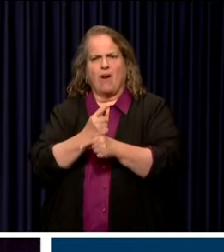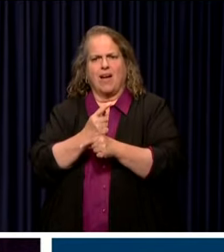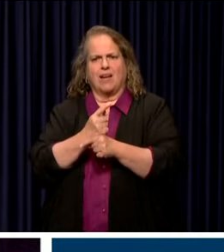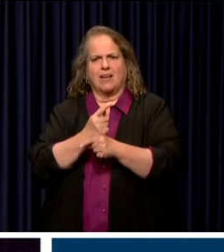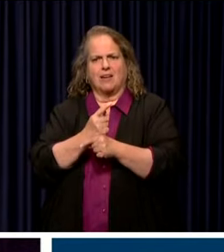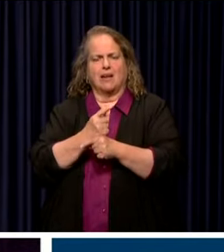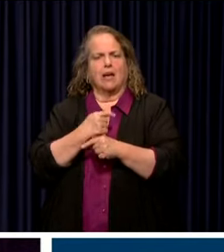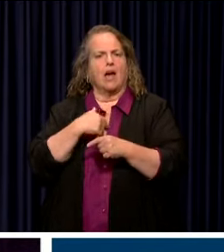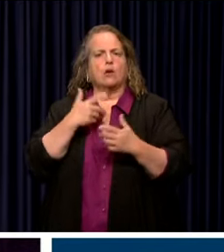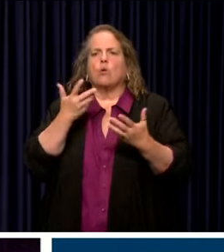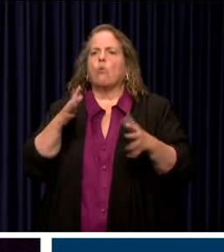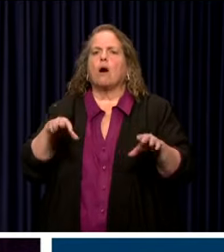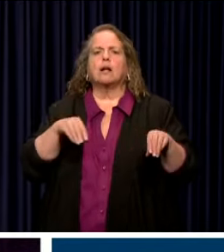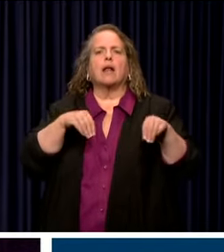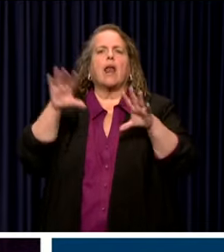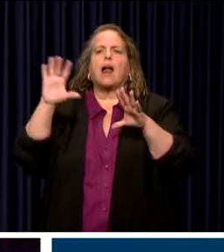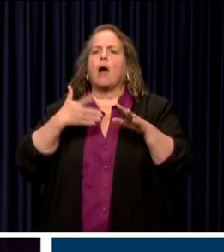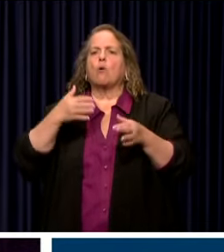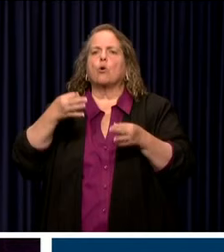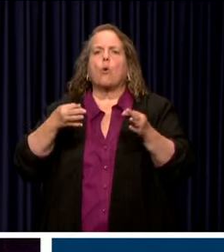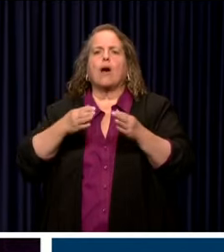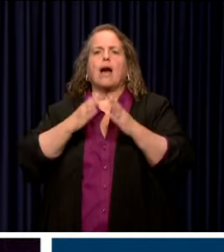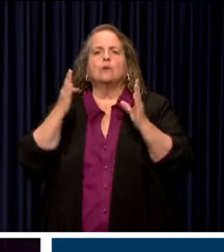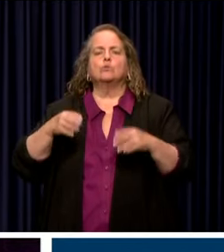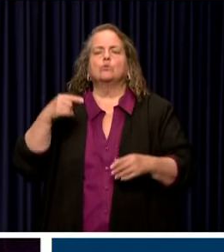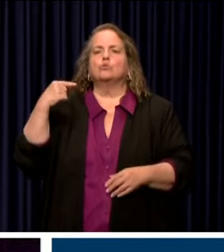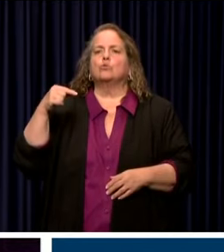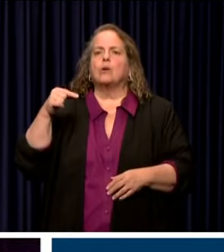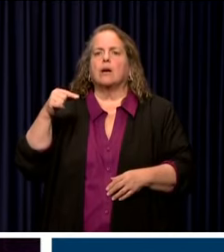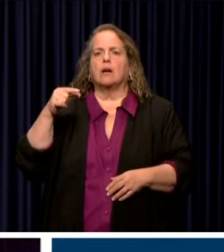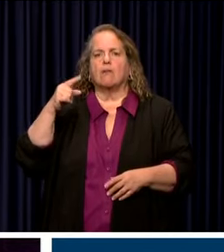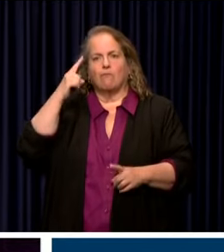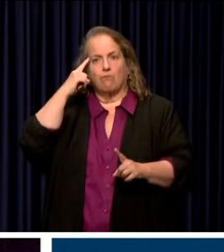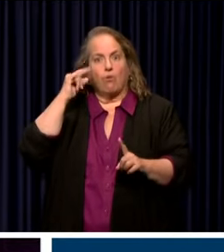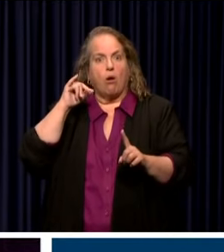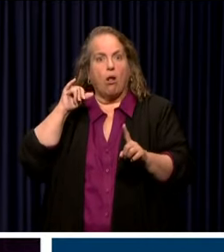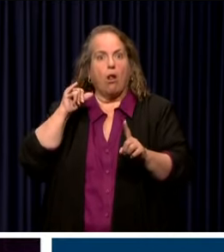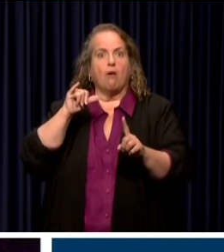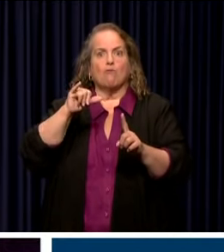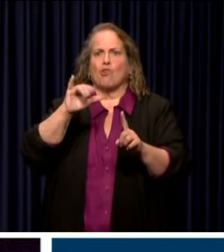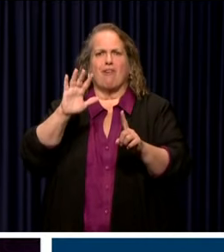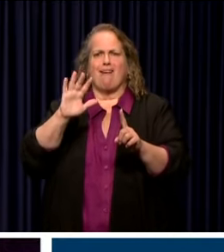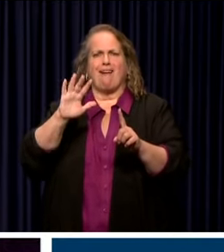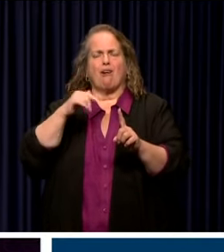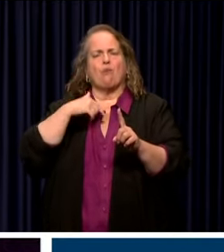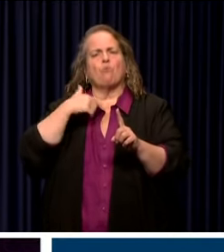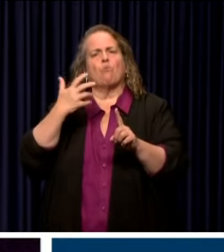NEWS AND SOME TOUGH NEWS.